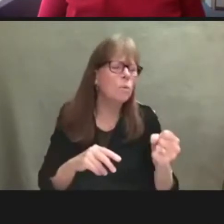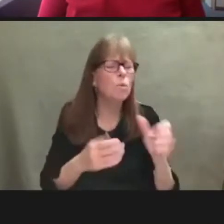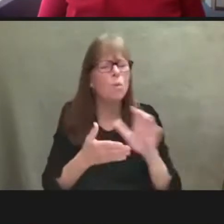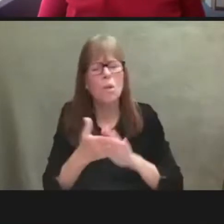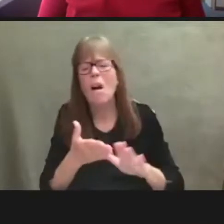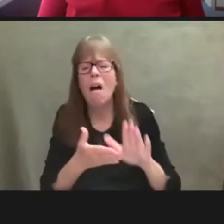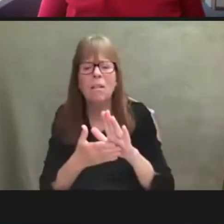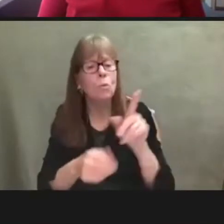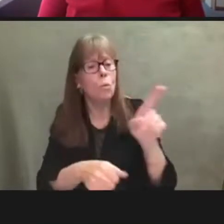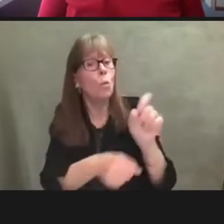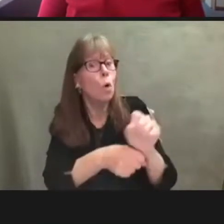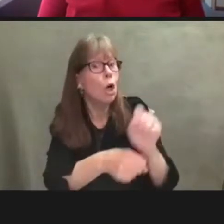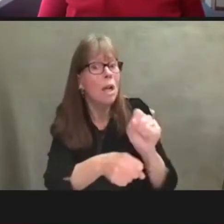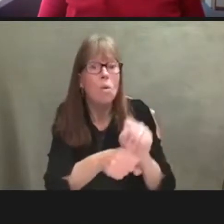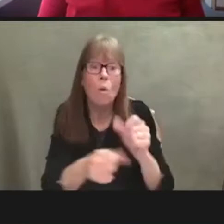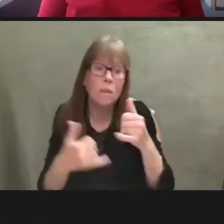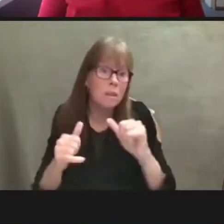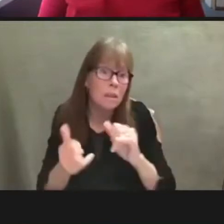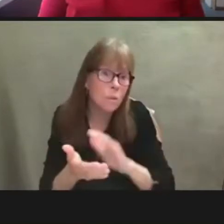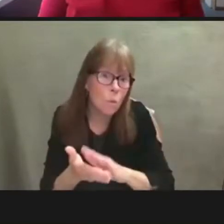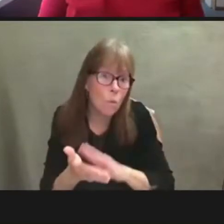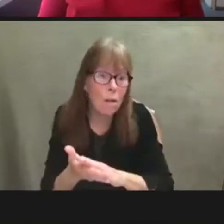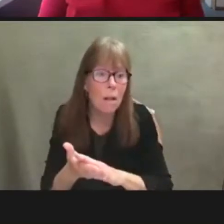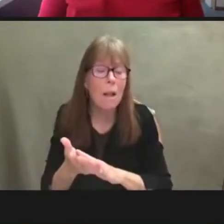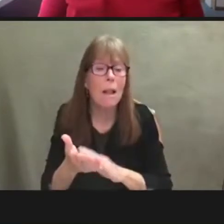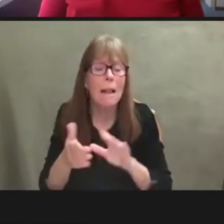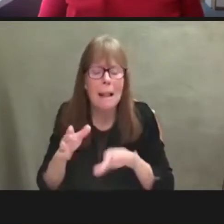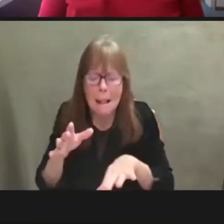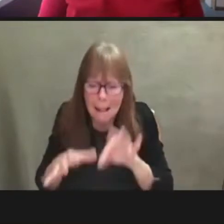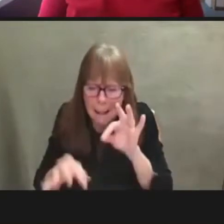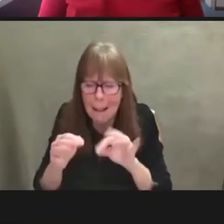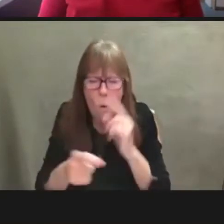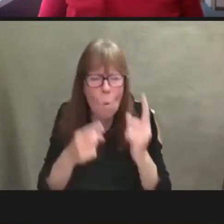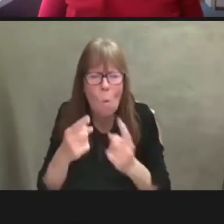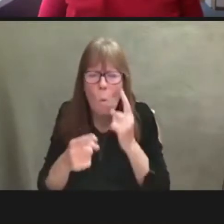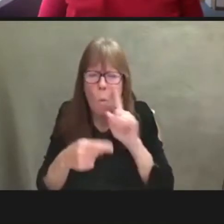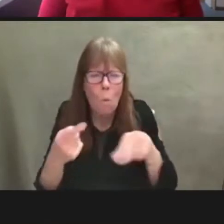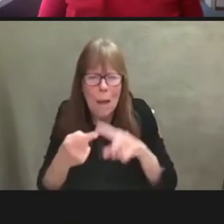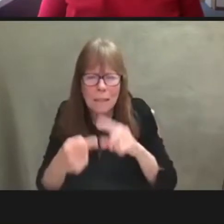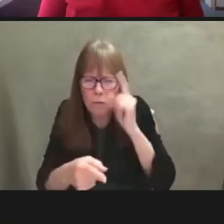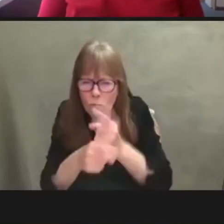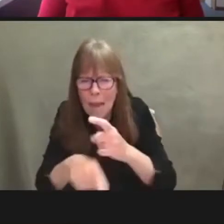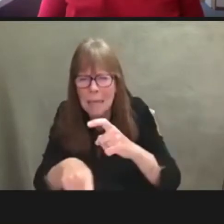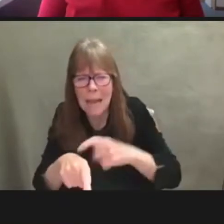the work force, or in school, to discover when to start to tell other people about their